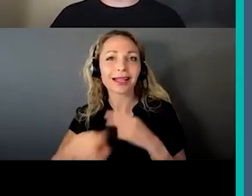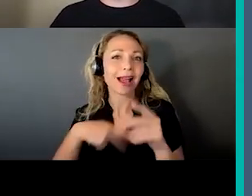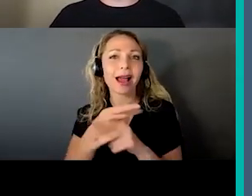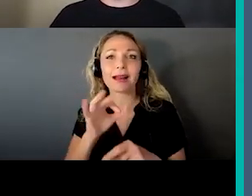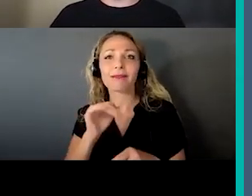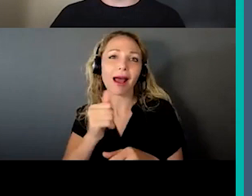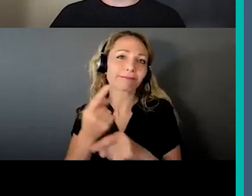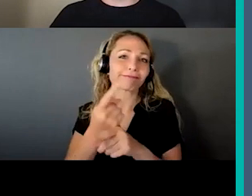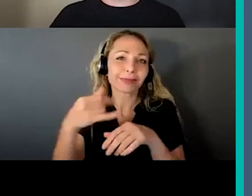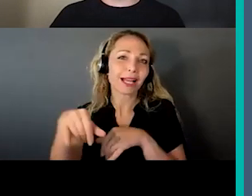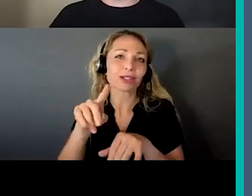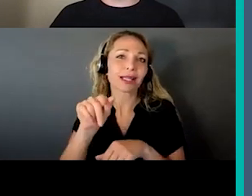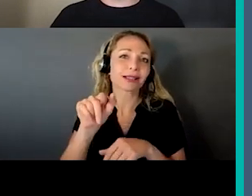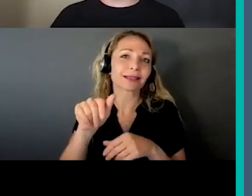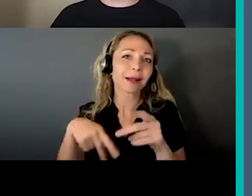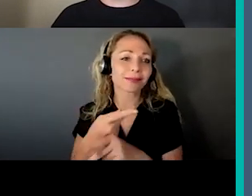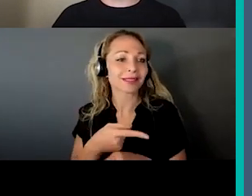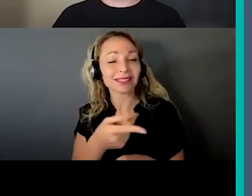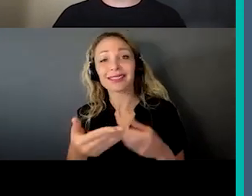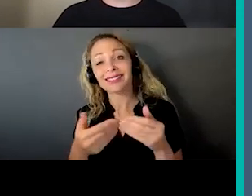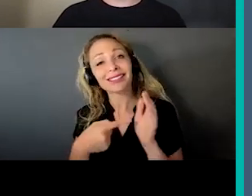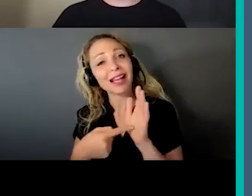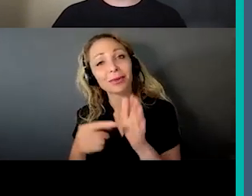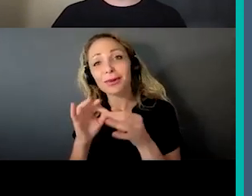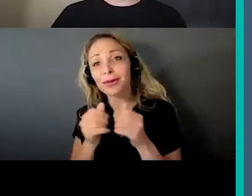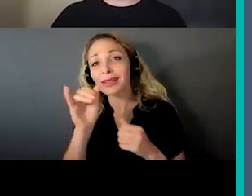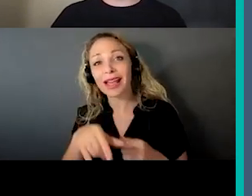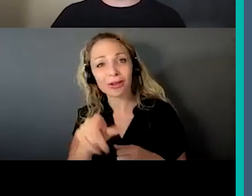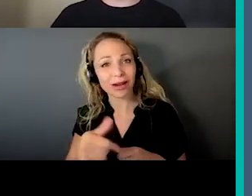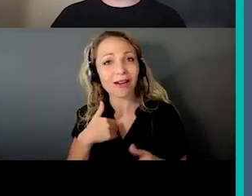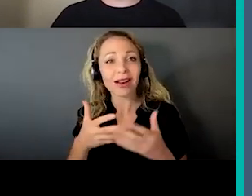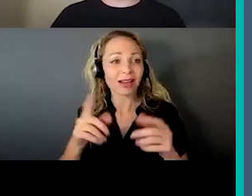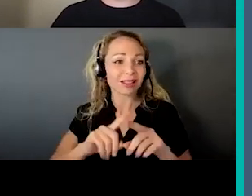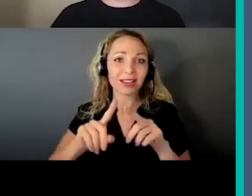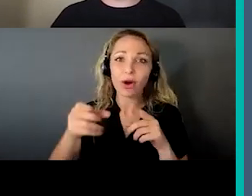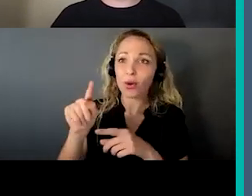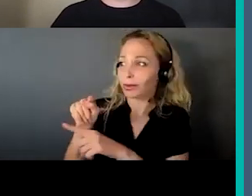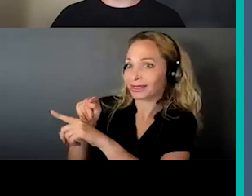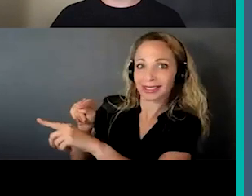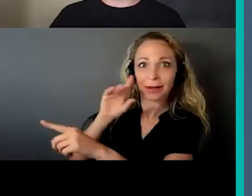THIS IS AN EASY EXAMPLE OF THAT WITH HOSTED IMAGES IN A SEPARATED LIST.